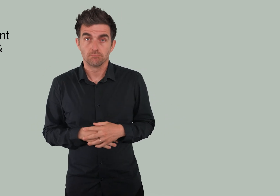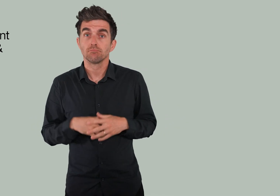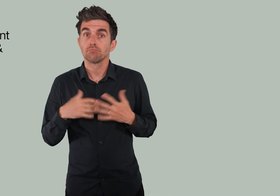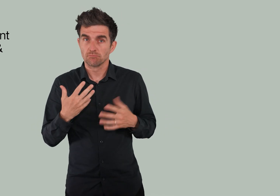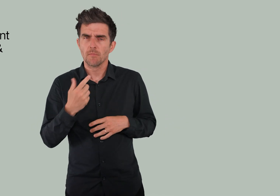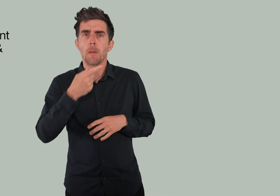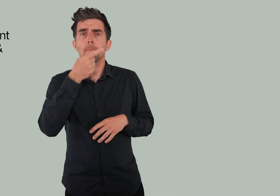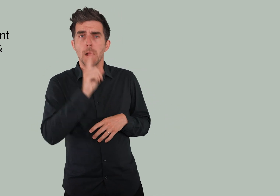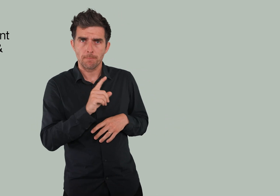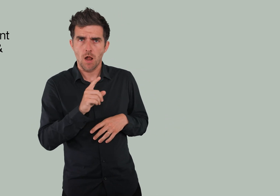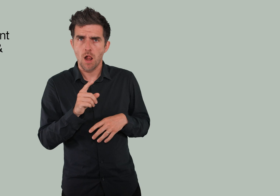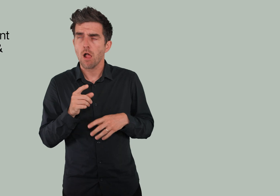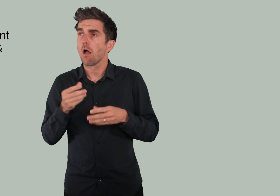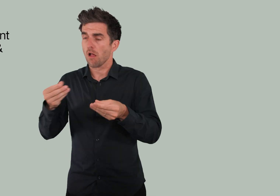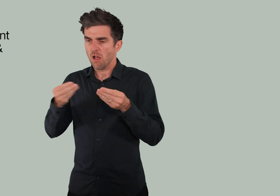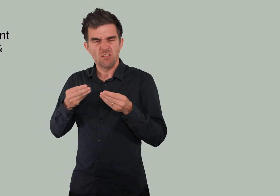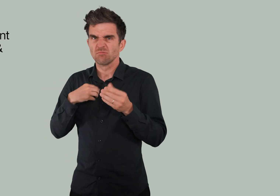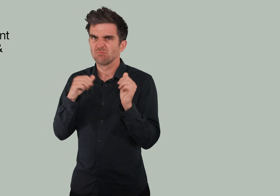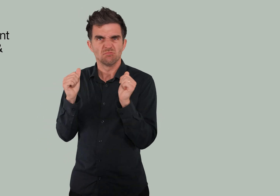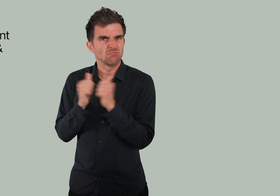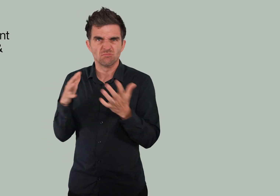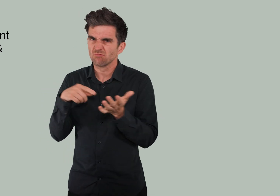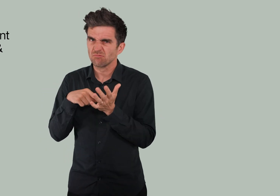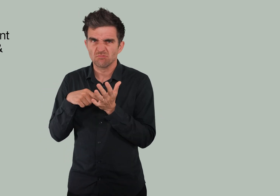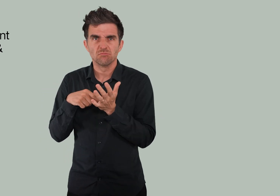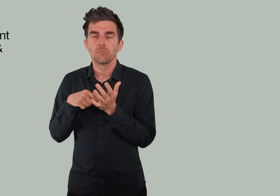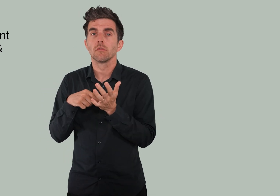However, when people don’t agree with the decision,